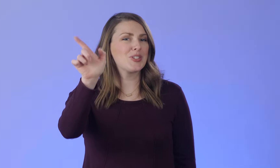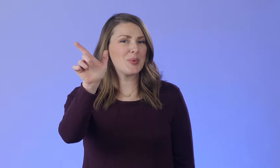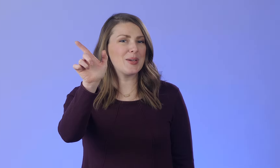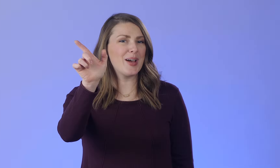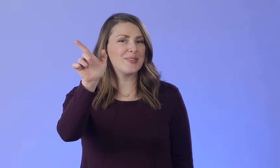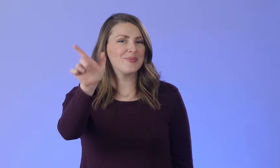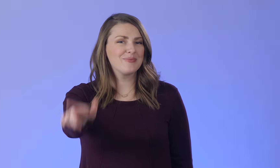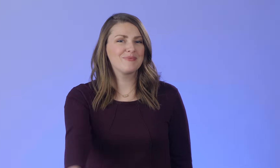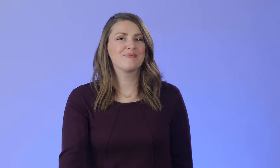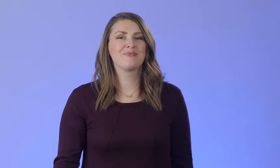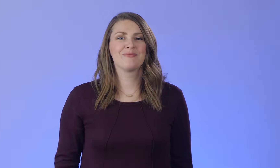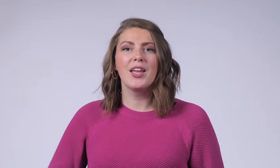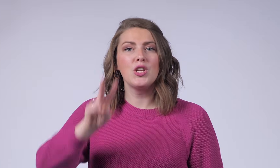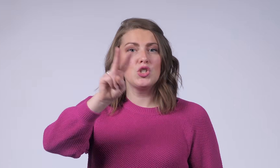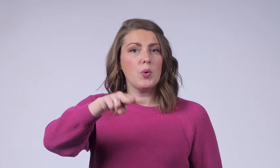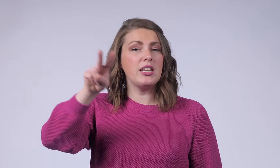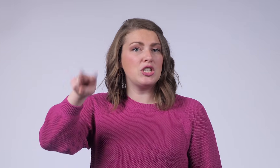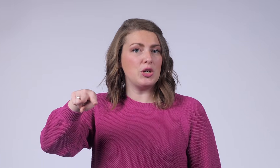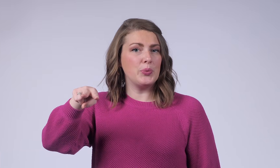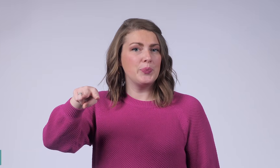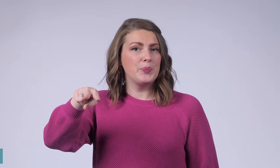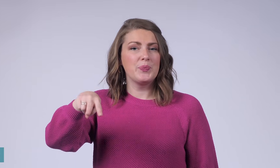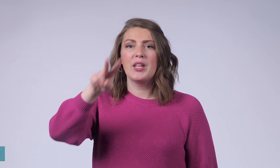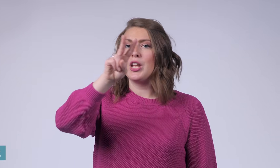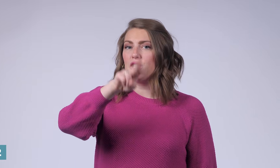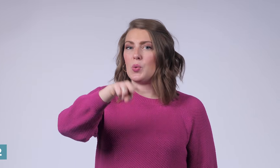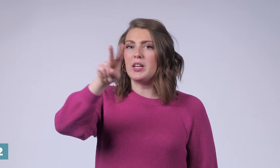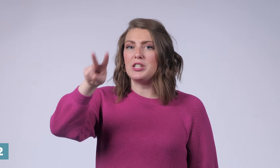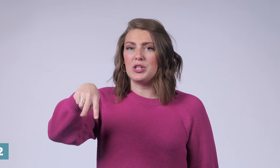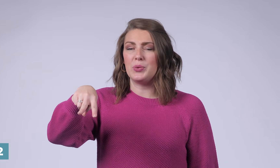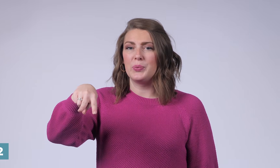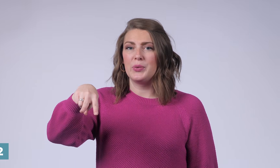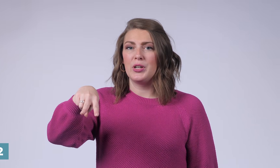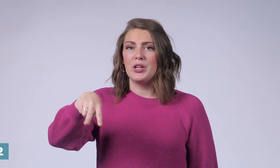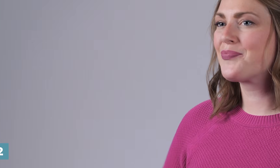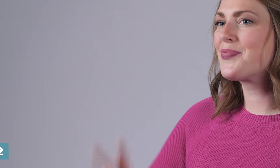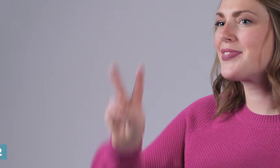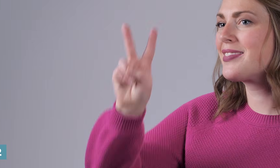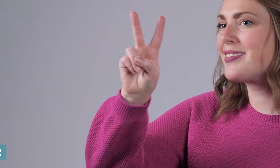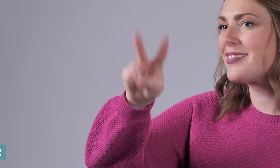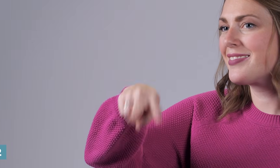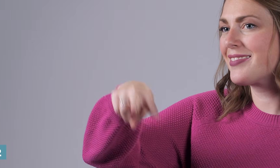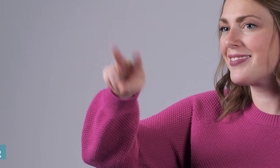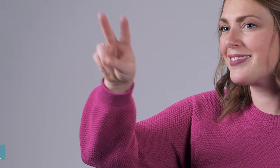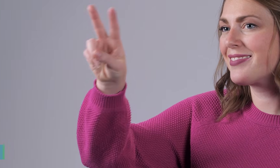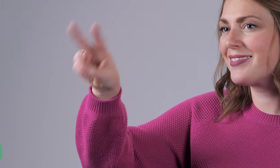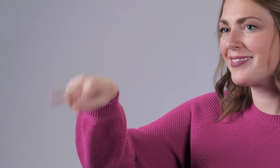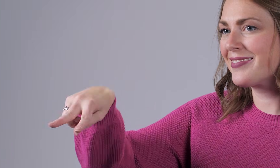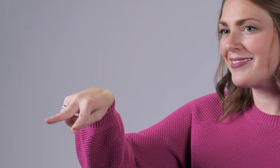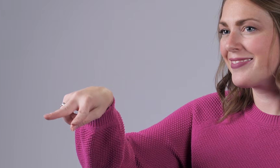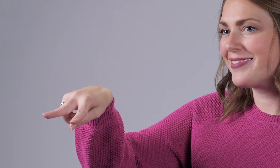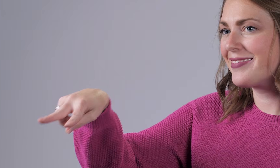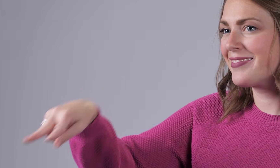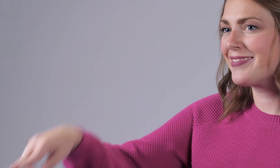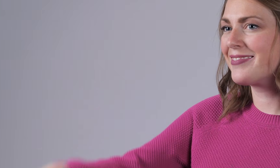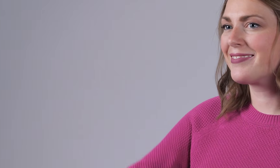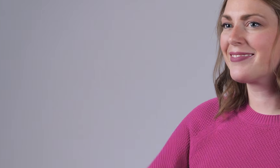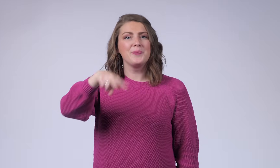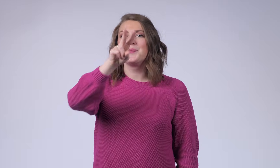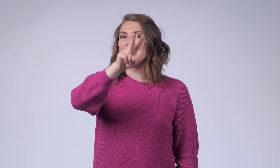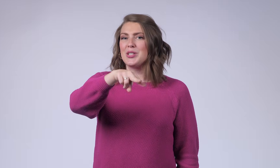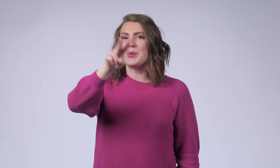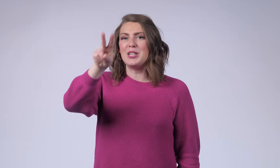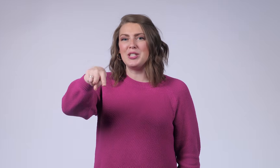21. Twenty-two, twenty-two you're doing the number 2, 2 and bouncing it 22.